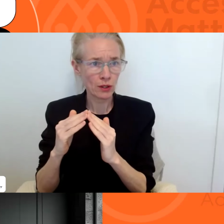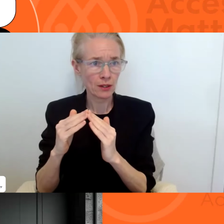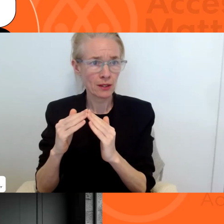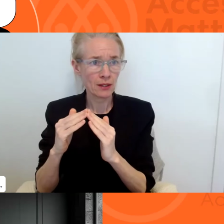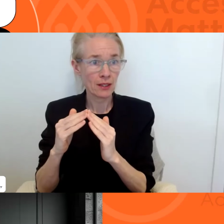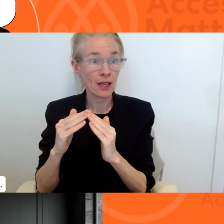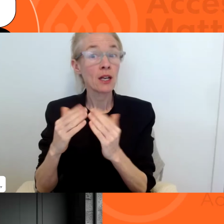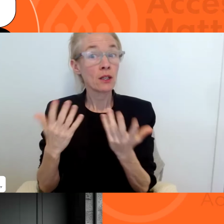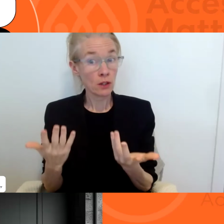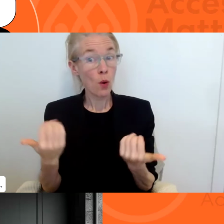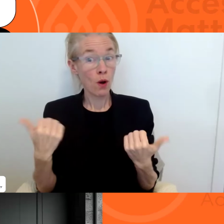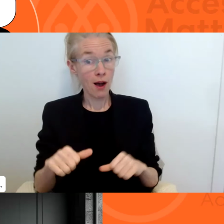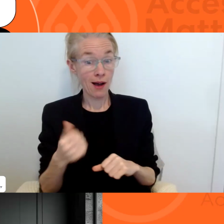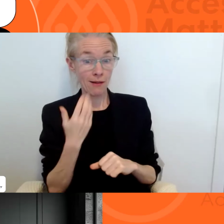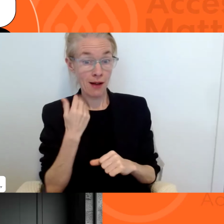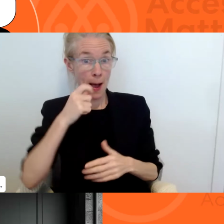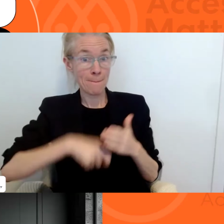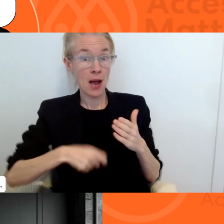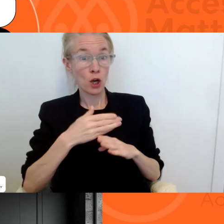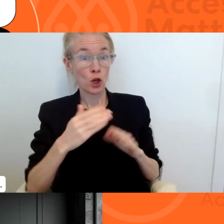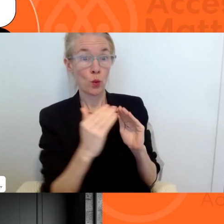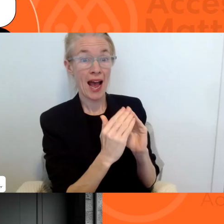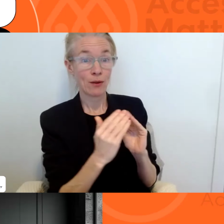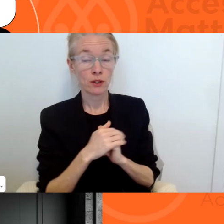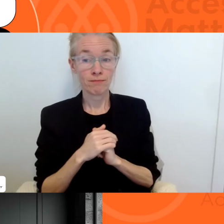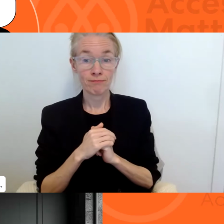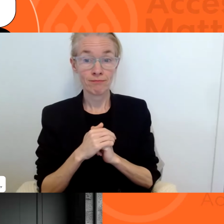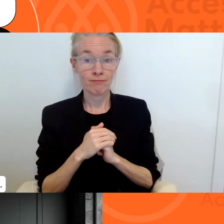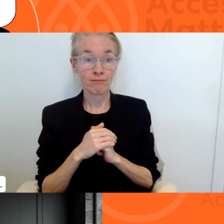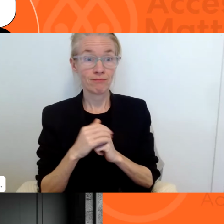moved in, family and all, kids' bikes are blocking the front door